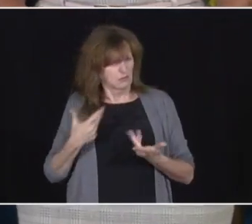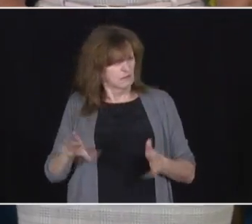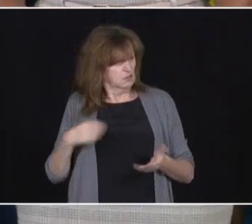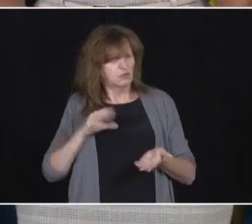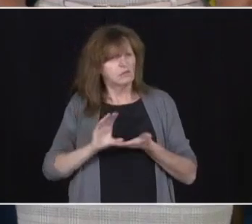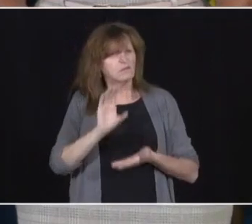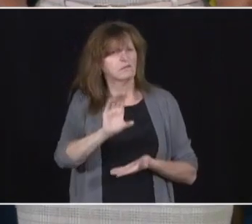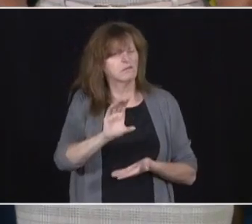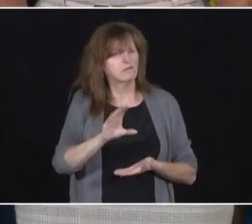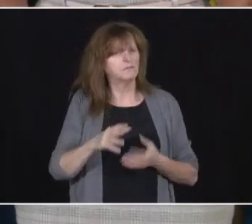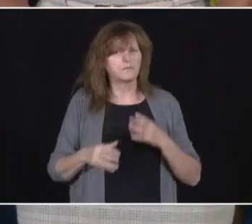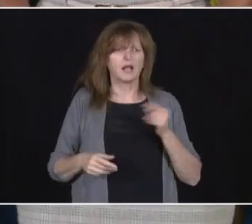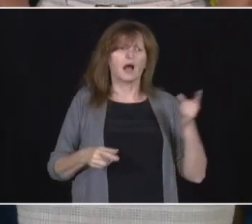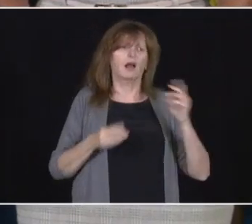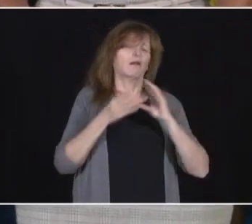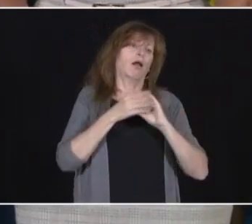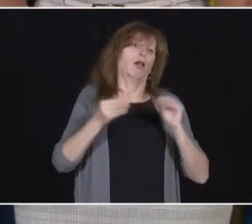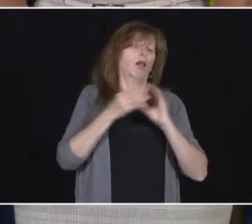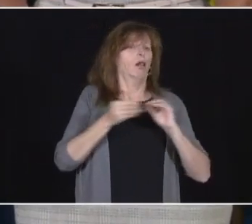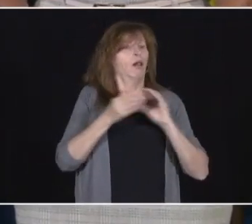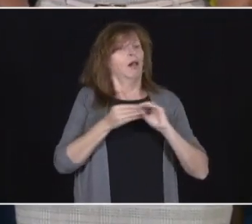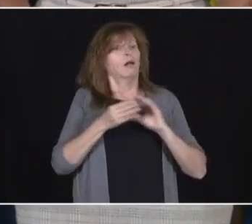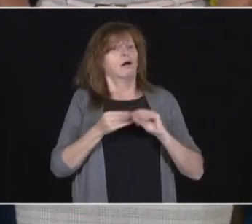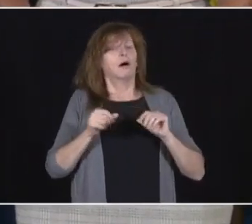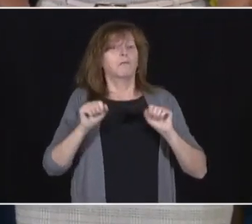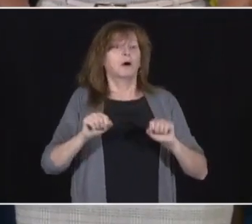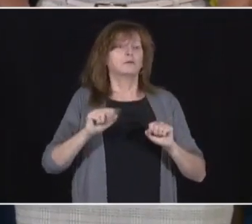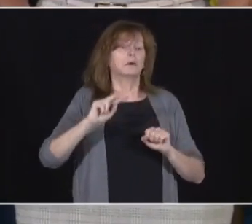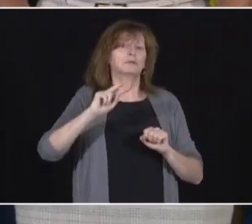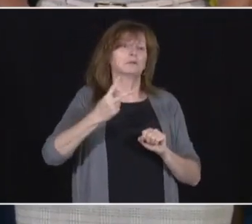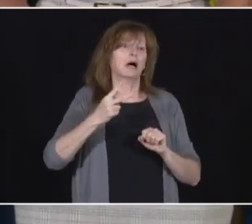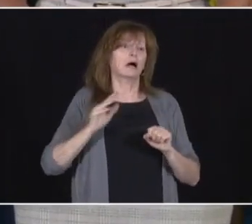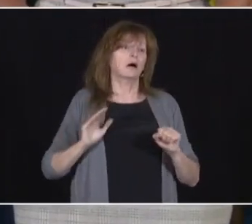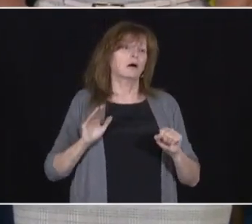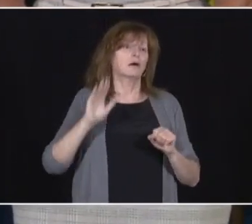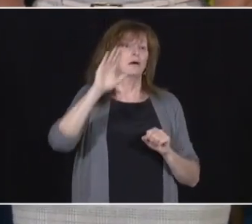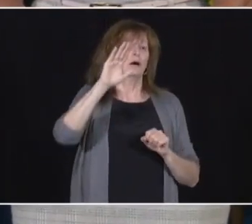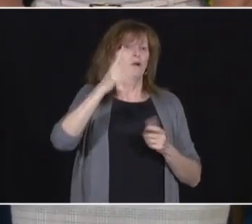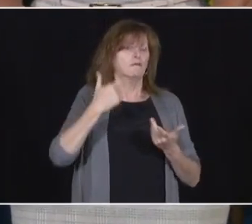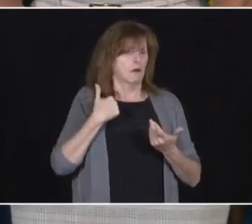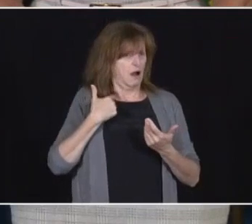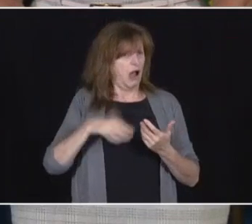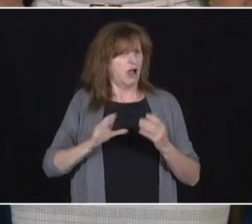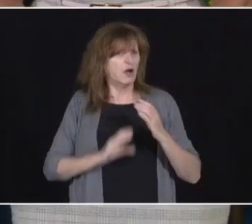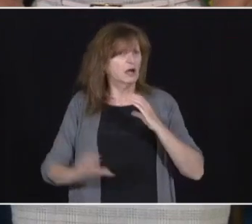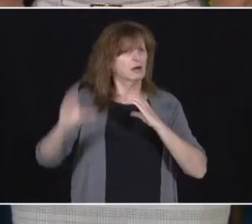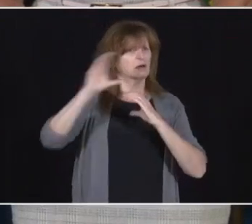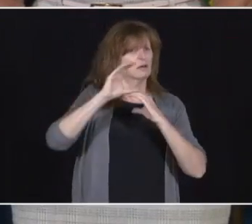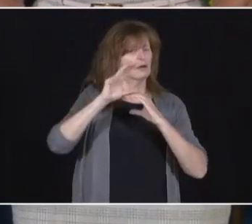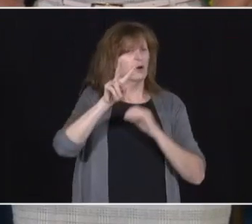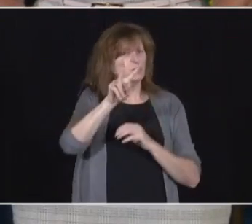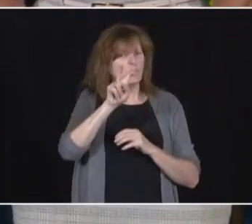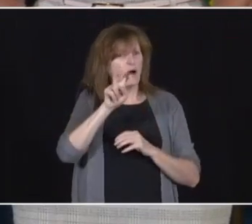care stop and the facts speak for themselves a step this roles into what are we doing to prepare for a second wave.